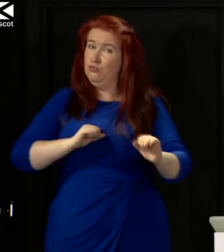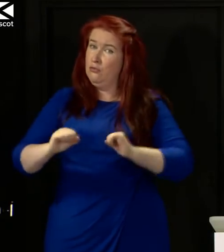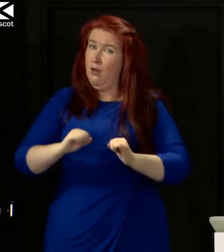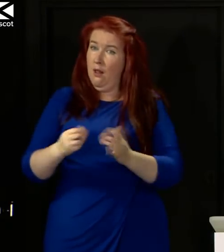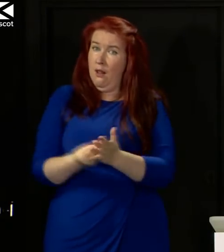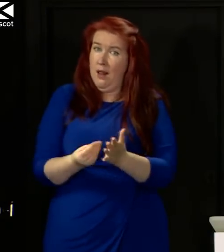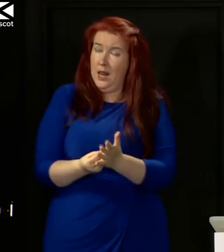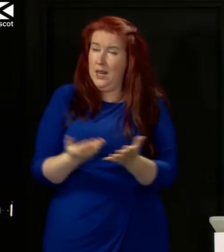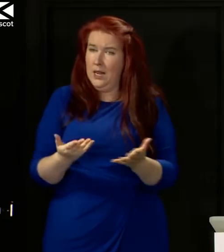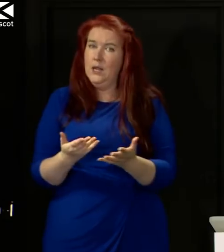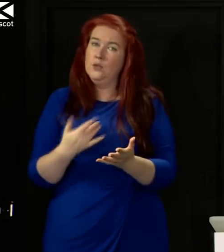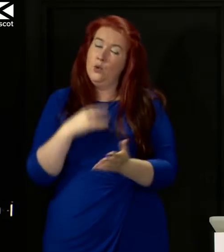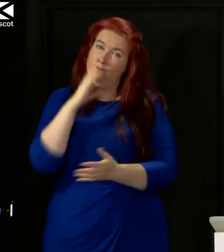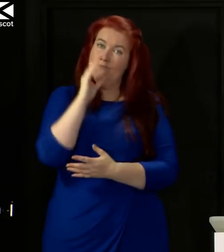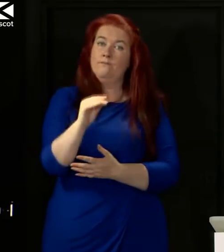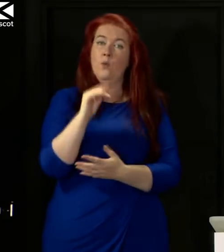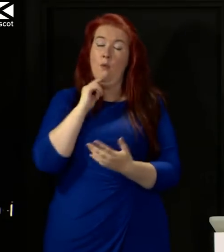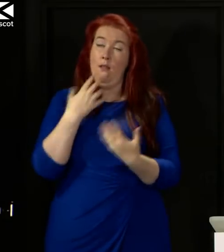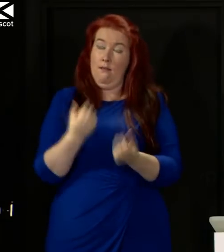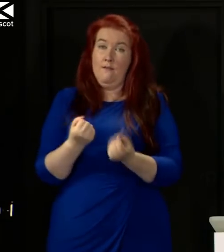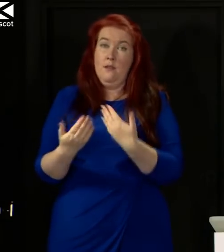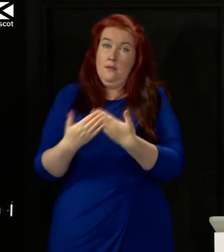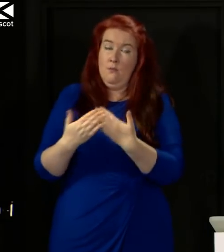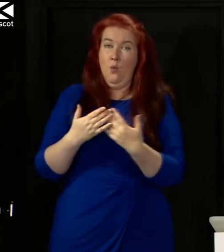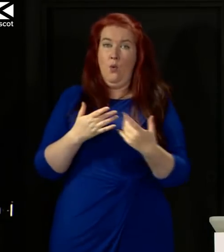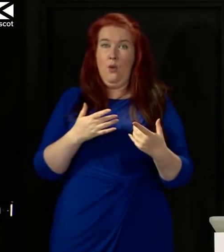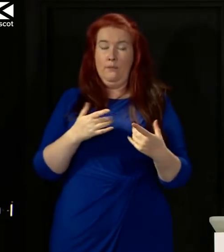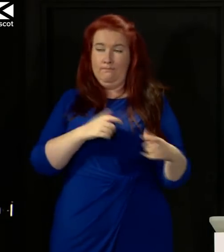some reassurance, during an extremely difficult time.